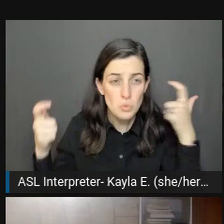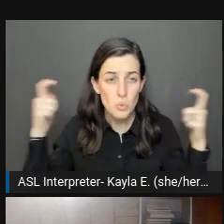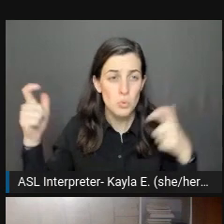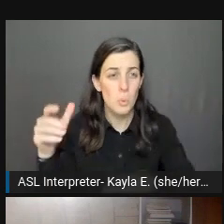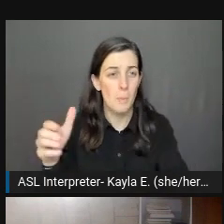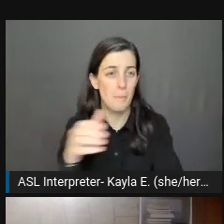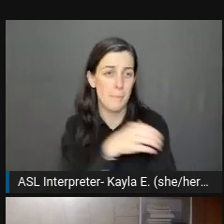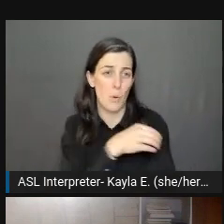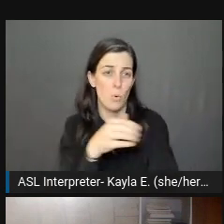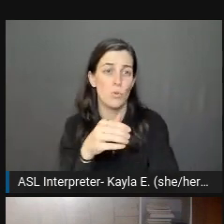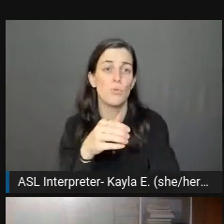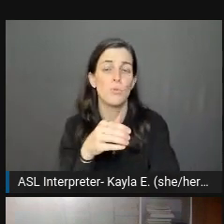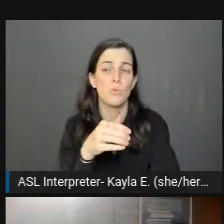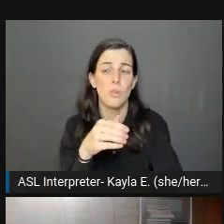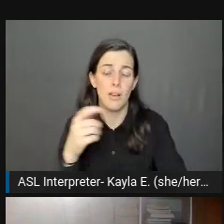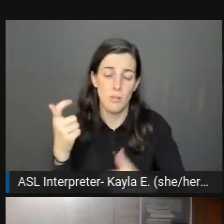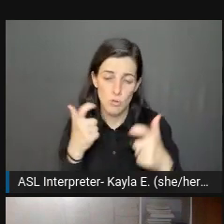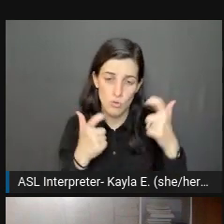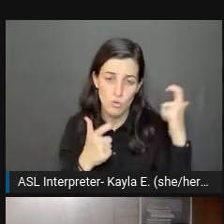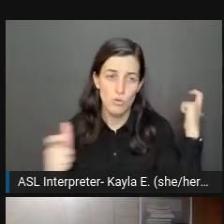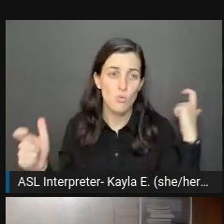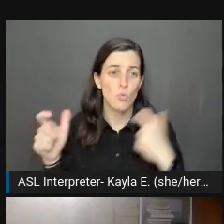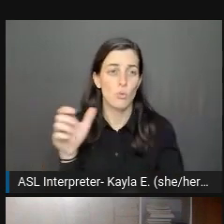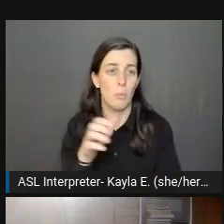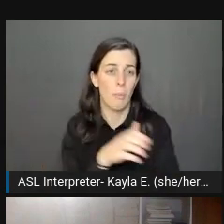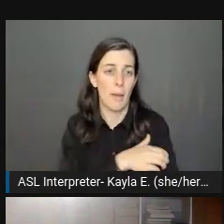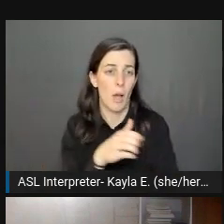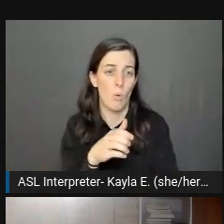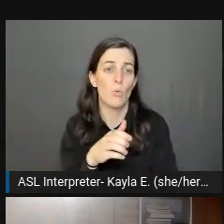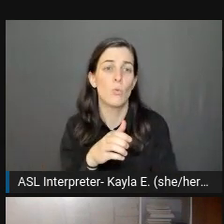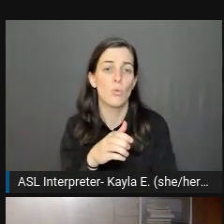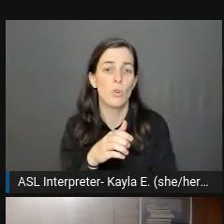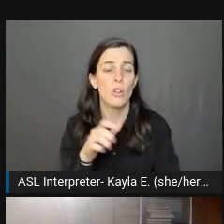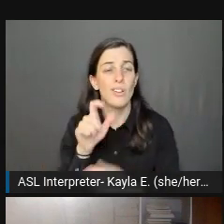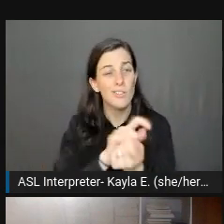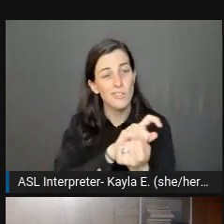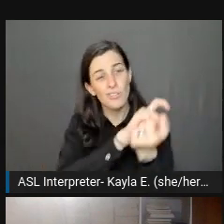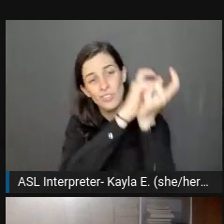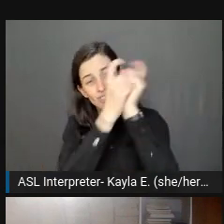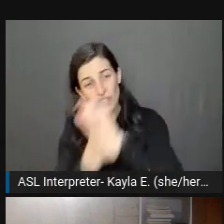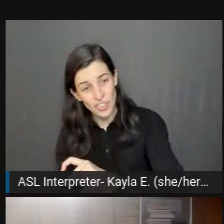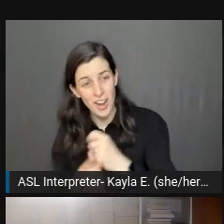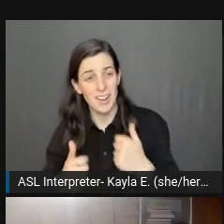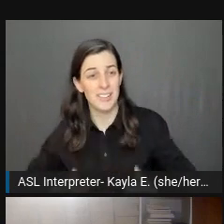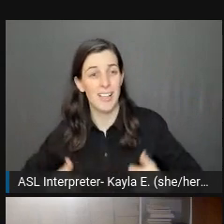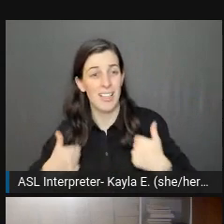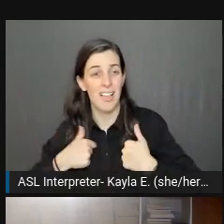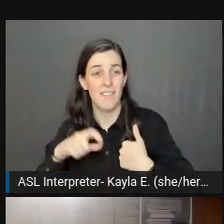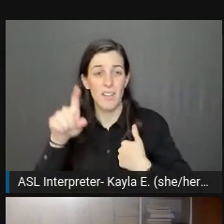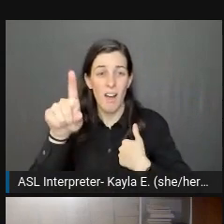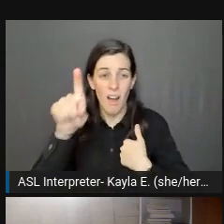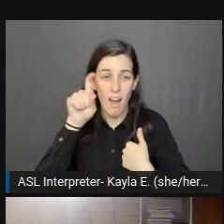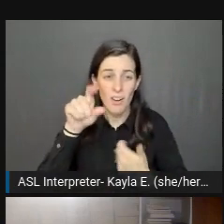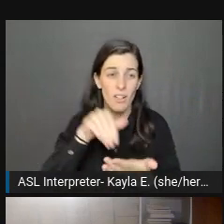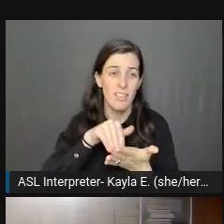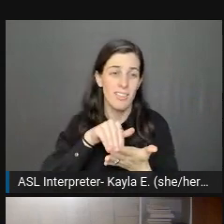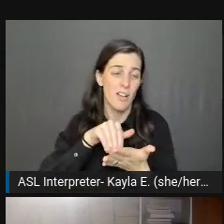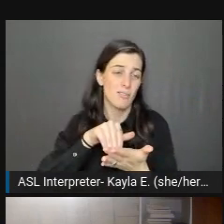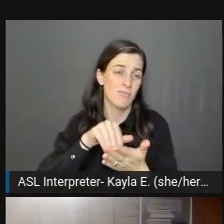You have a power to change the lives of hundreds of thousands of people with disabilities,